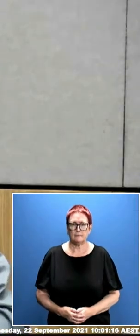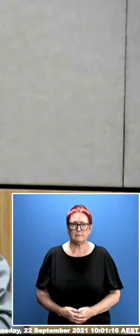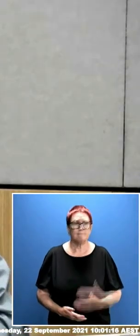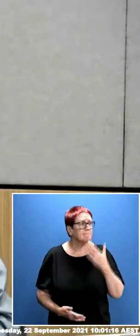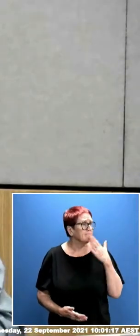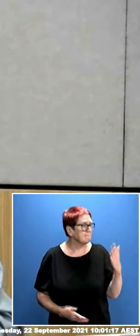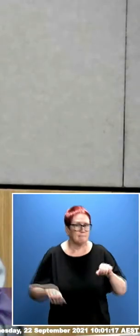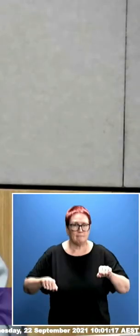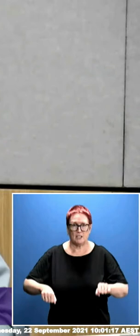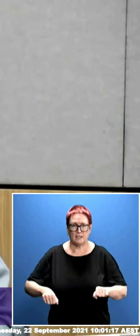Thank you, Chair.